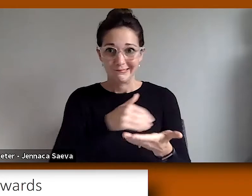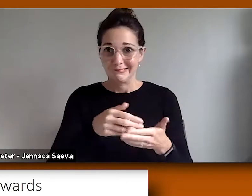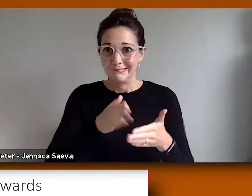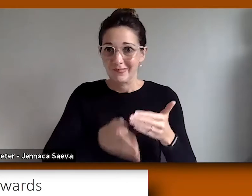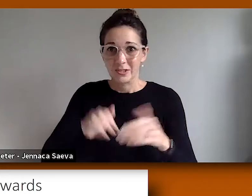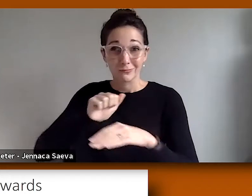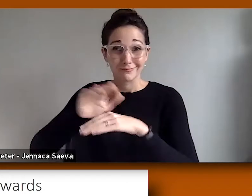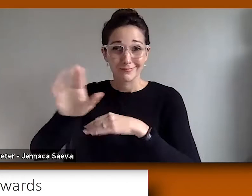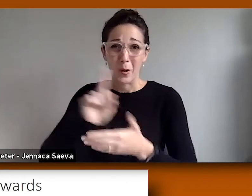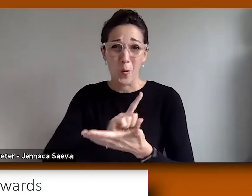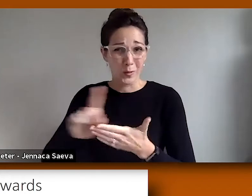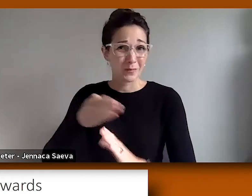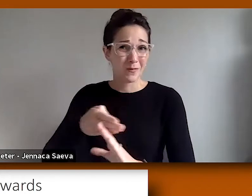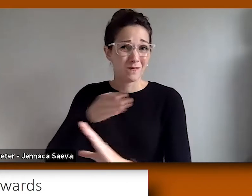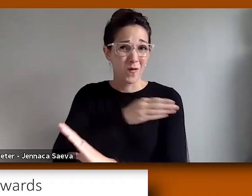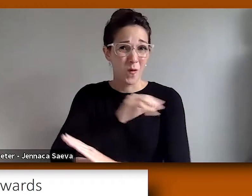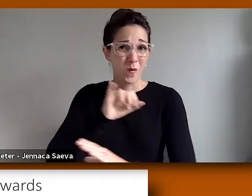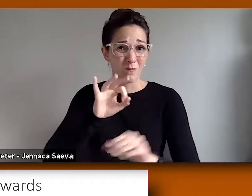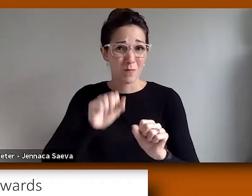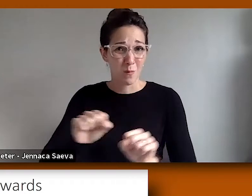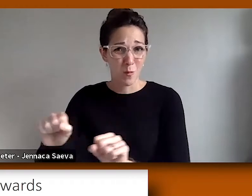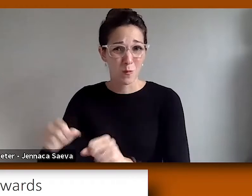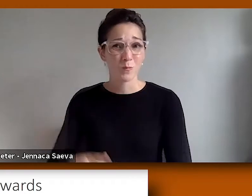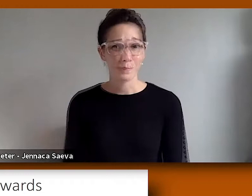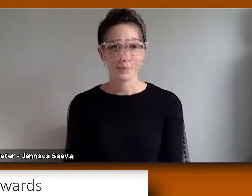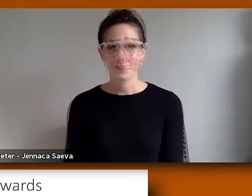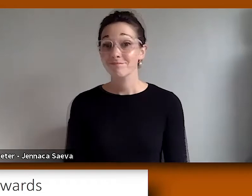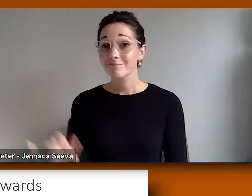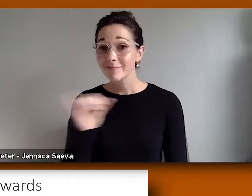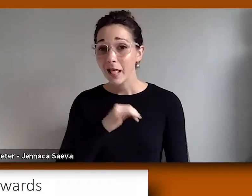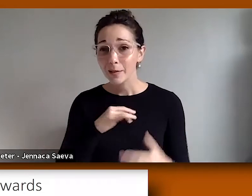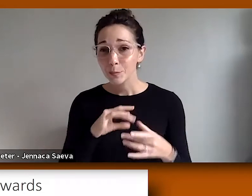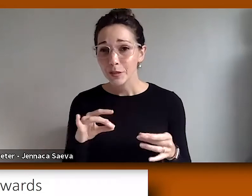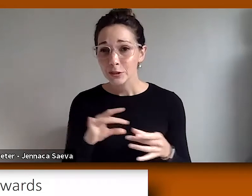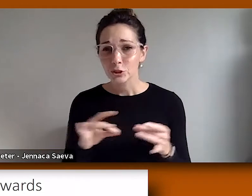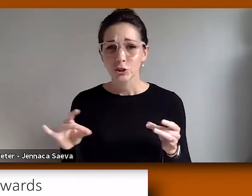or even more. And like I said, most of the information